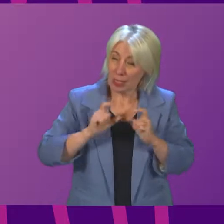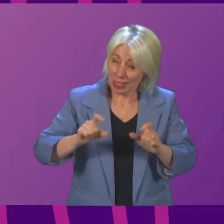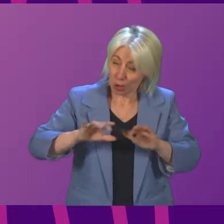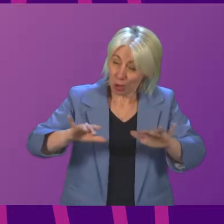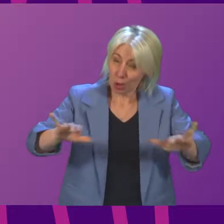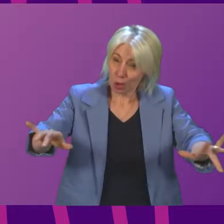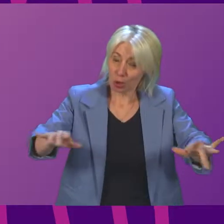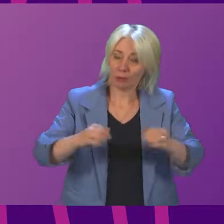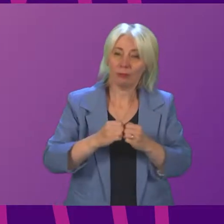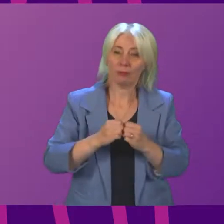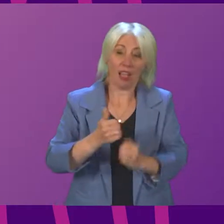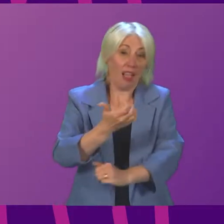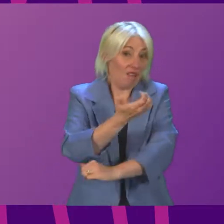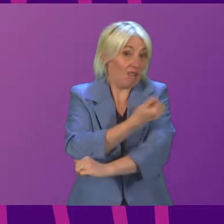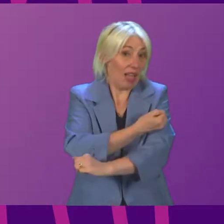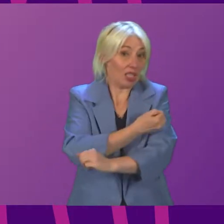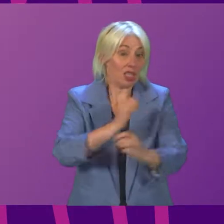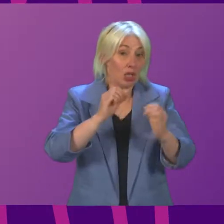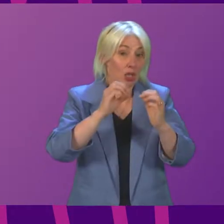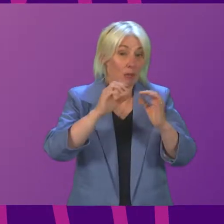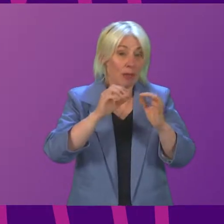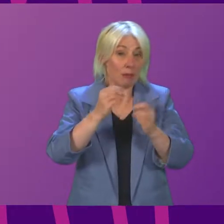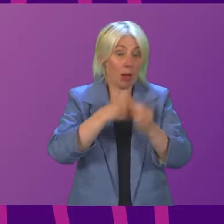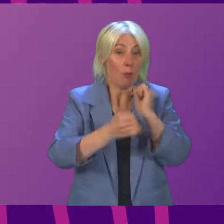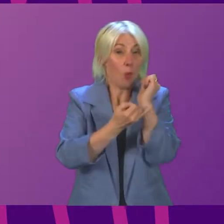weakened the link between cases and serious health harms, that link has not been completely